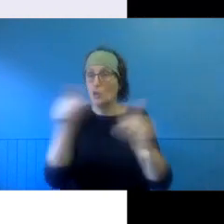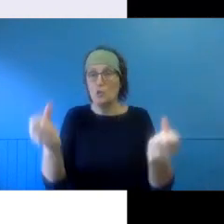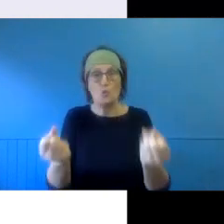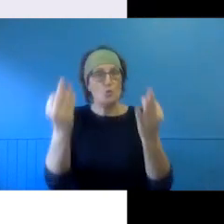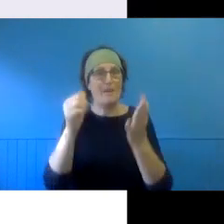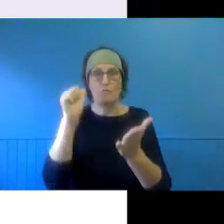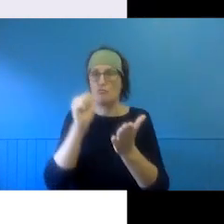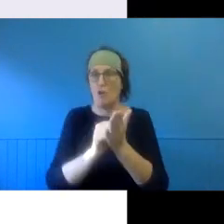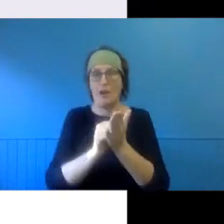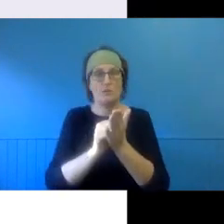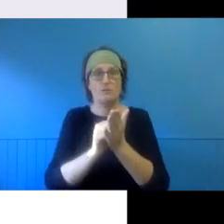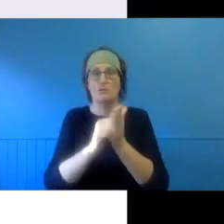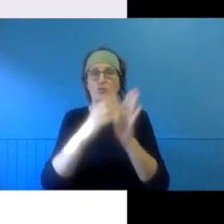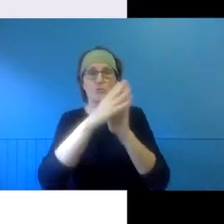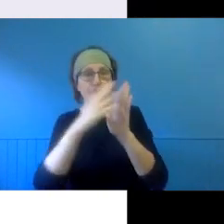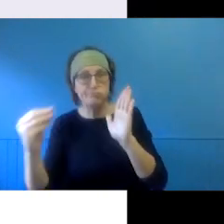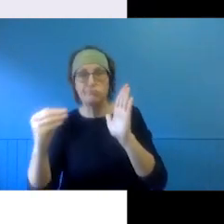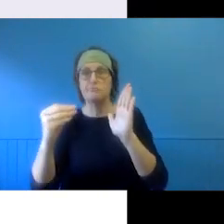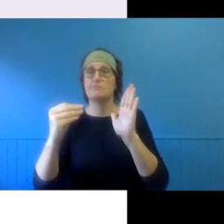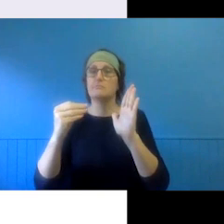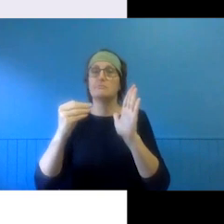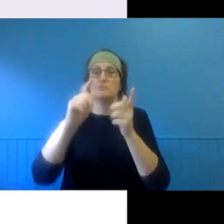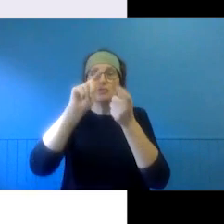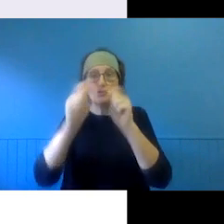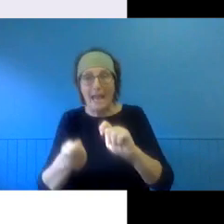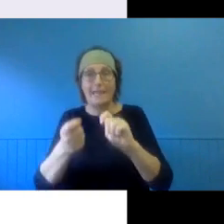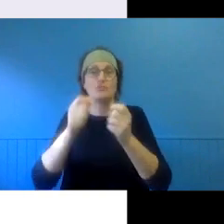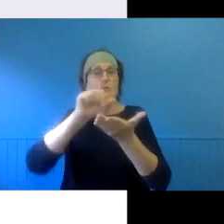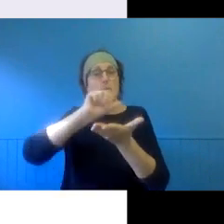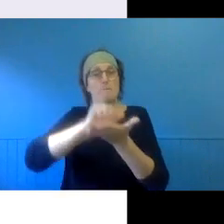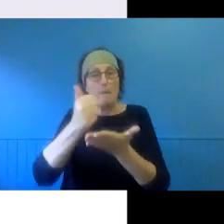copy, modify, publish" - bit of a typo there, sorry, guys...'